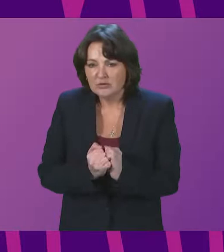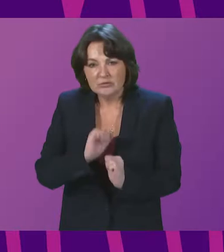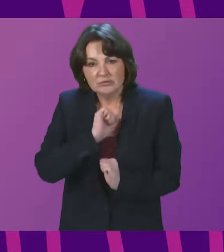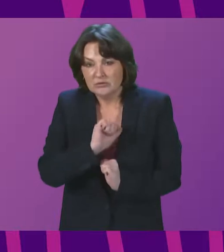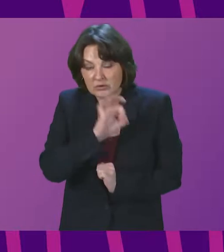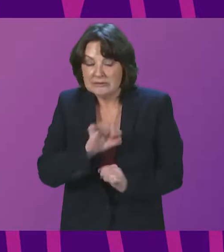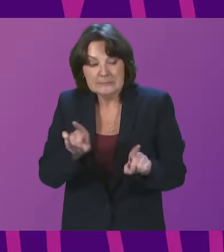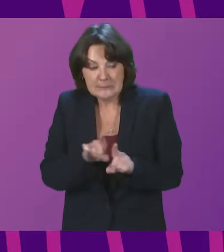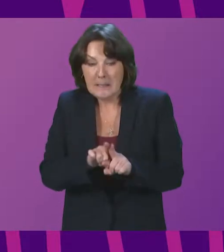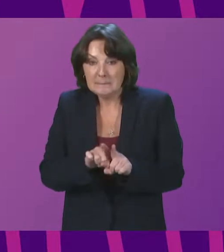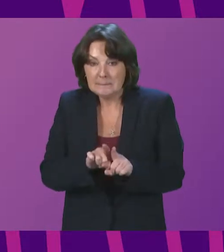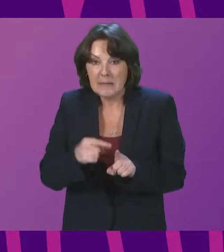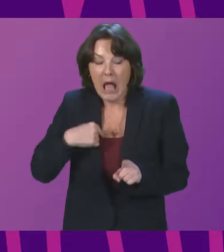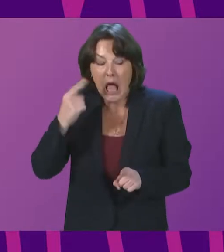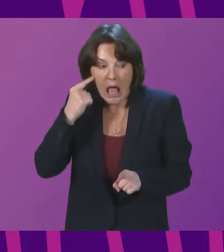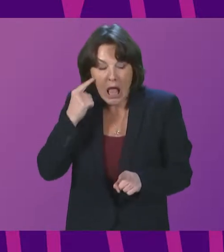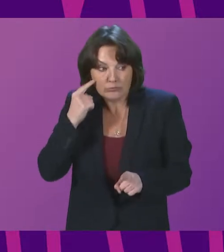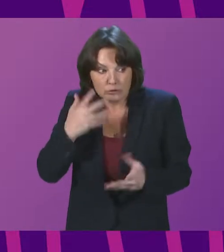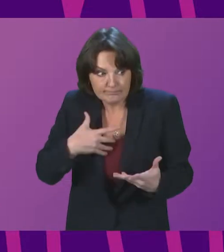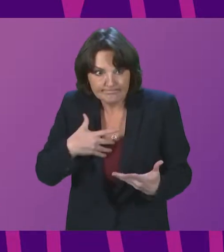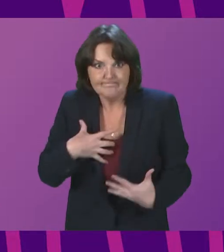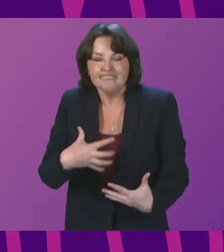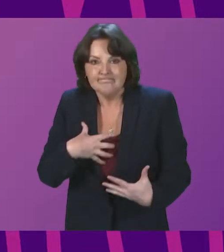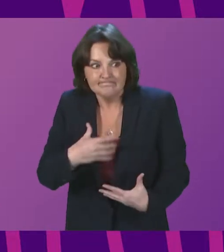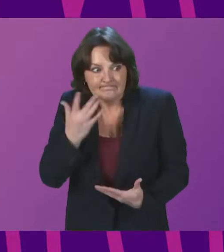concerned to learn that Dawnfresh Holdings had entered administration.